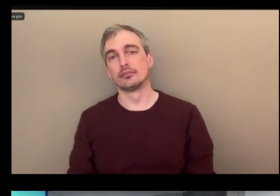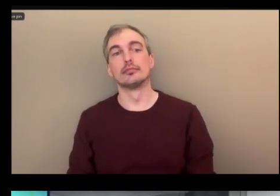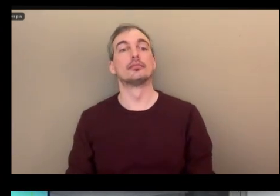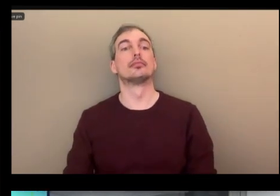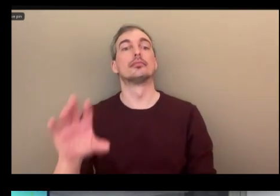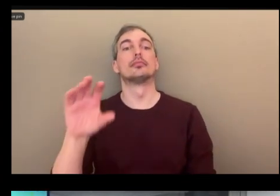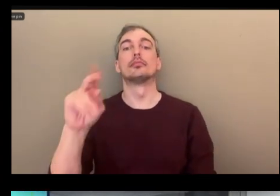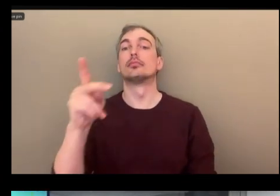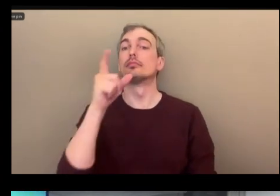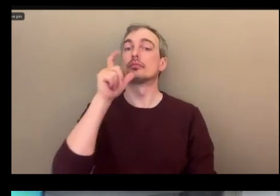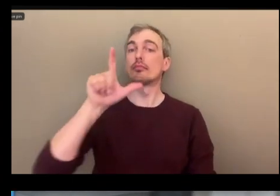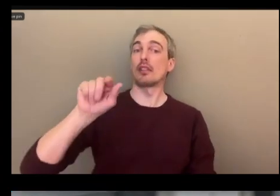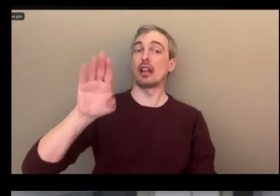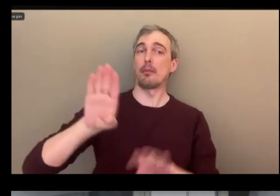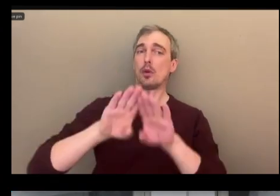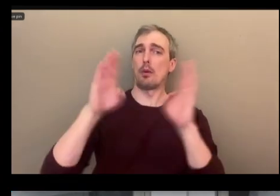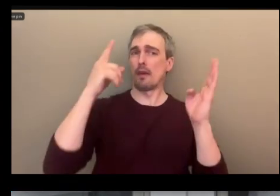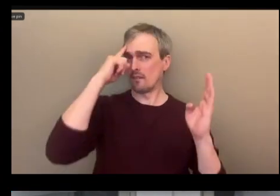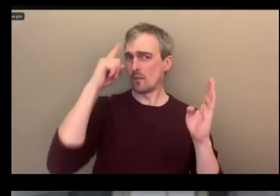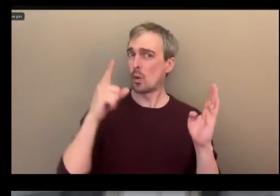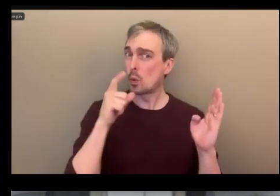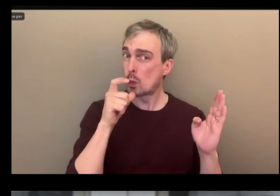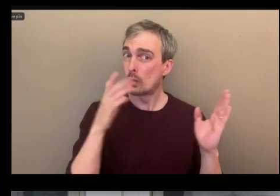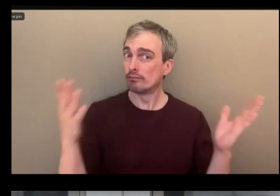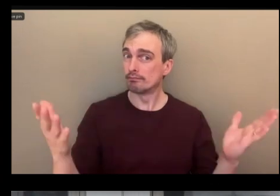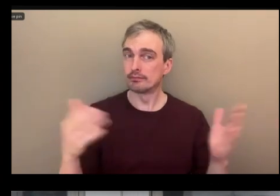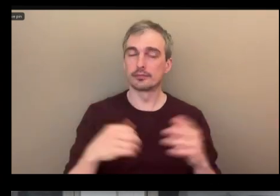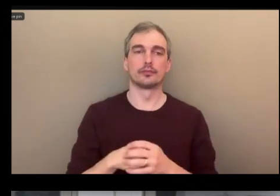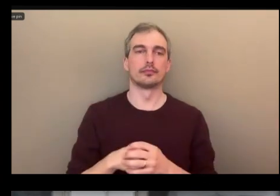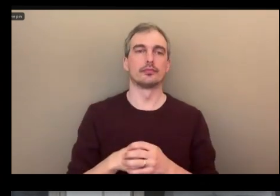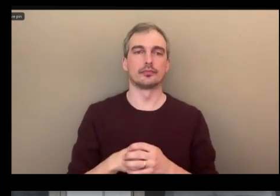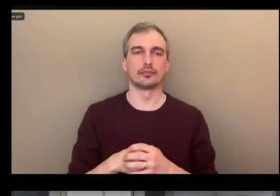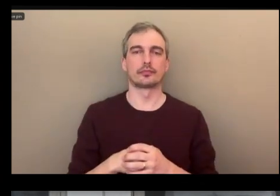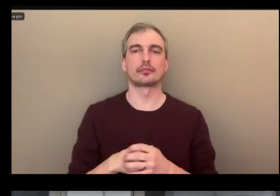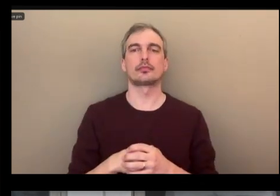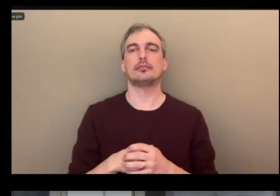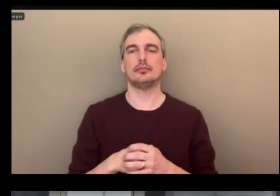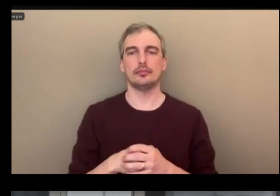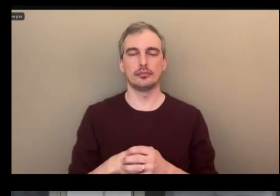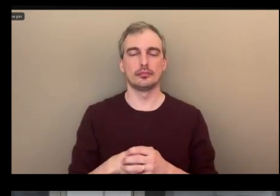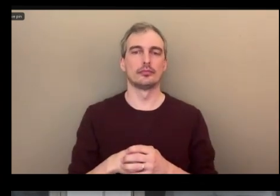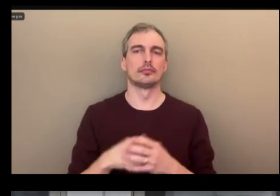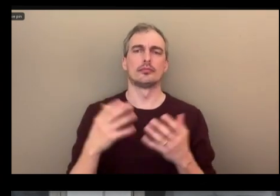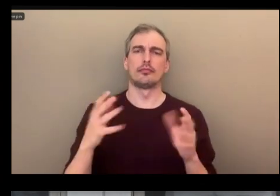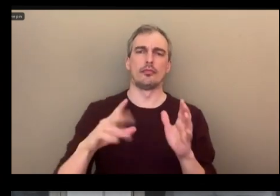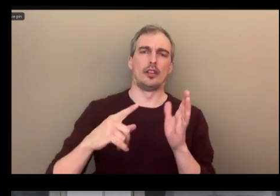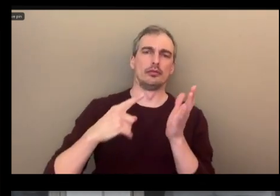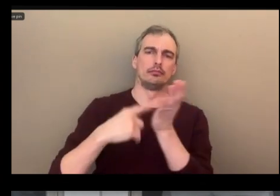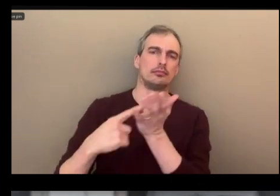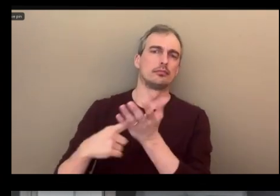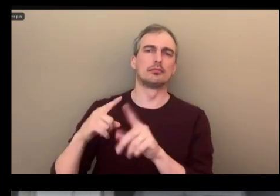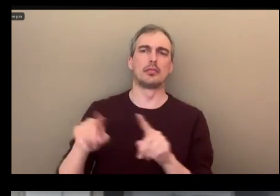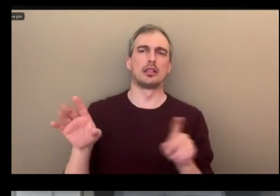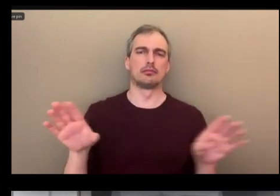But really kind of to narrow this down for everybody: Our customers, number one.